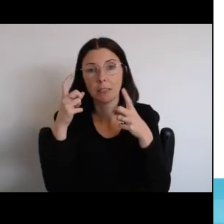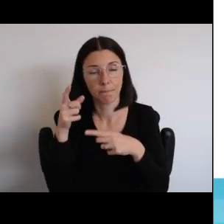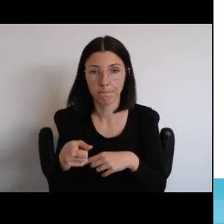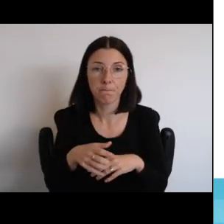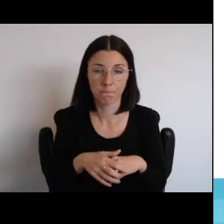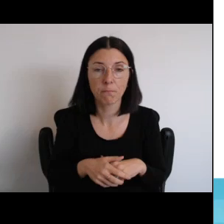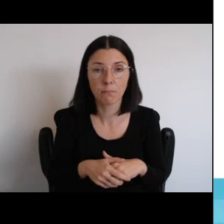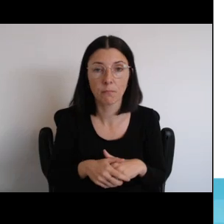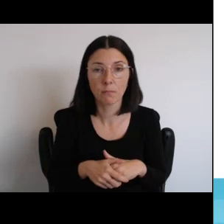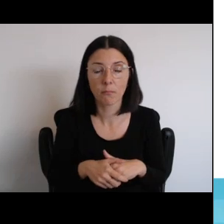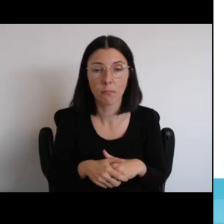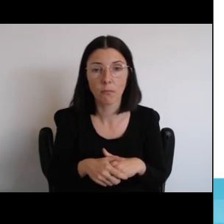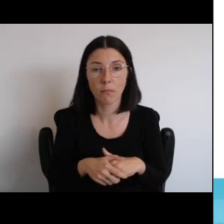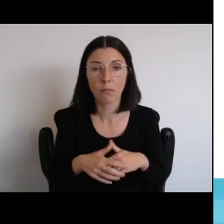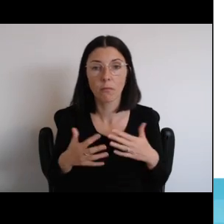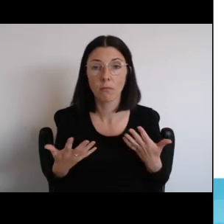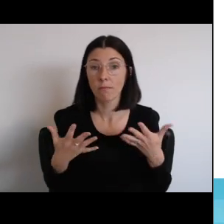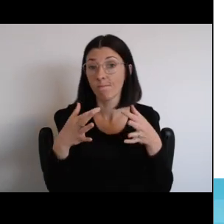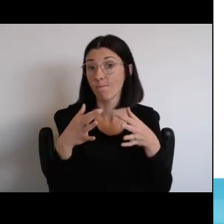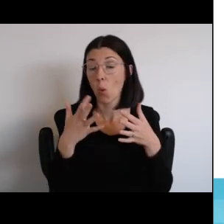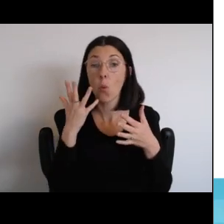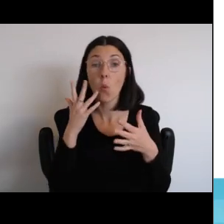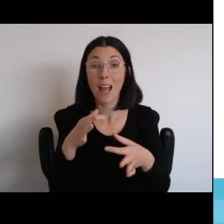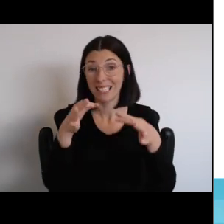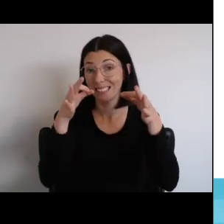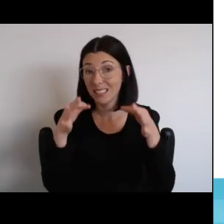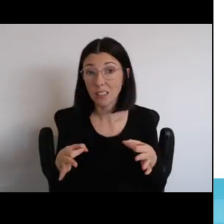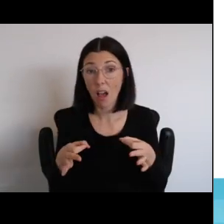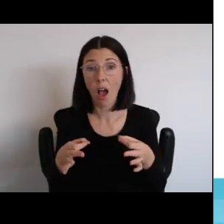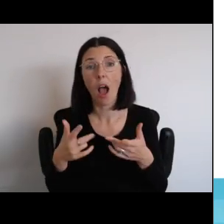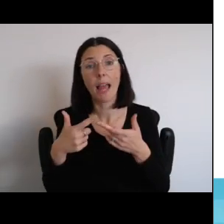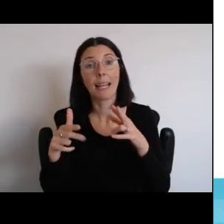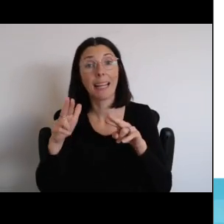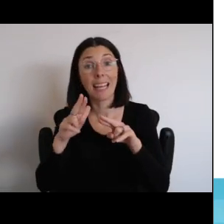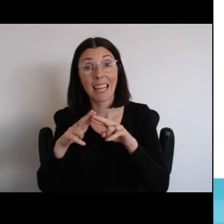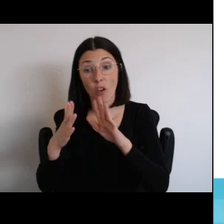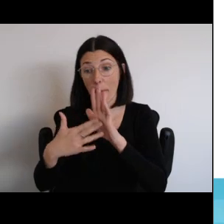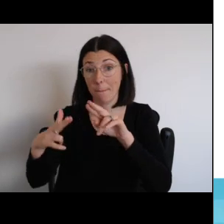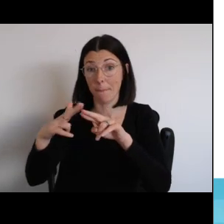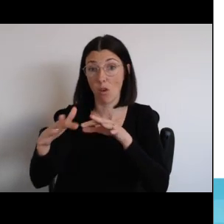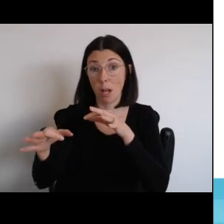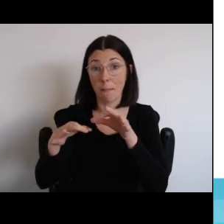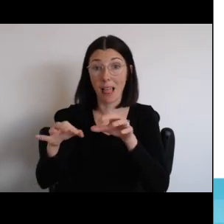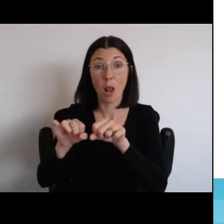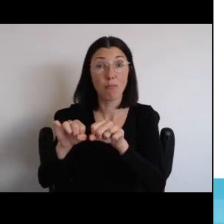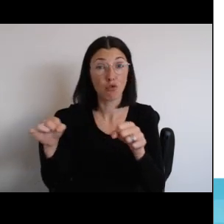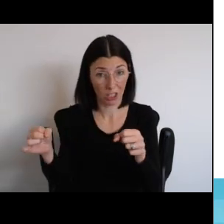deciding whether or not um the parenting plan has been breached um will be something that no doubt